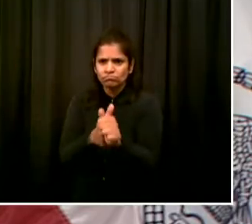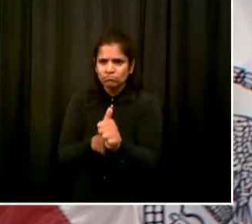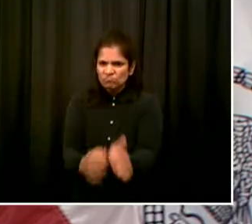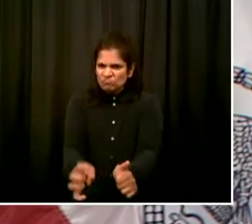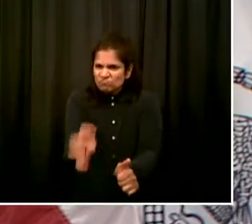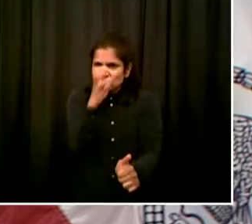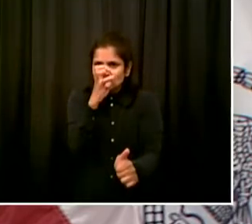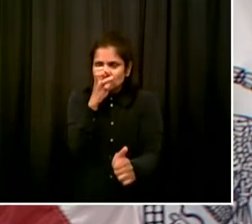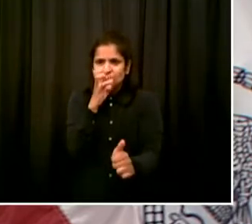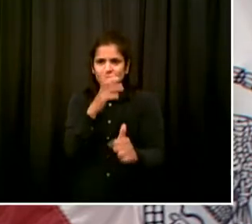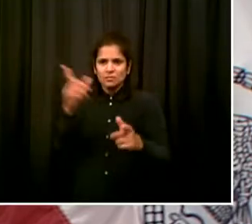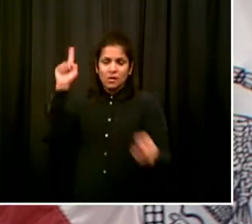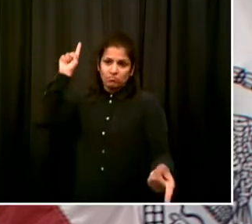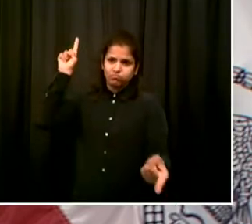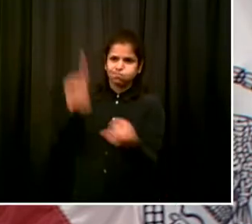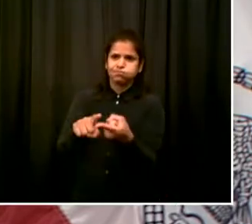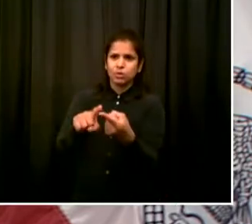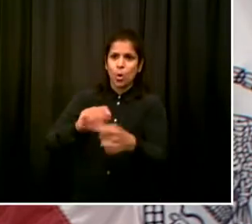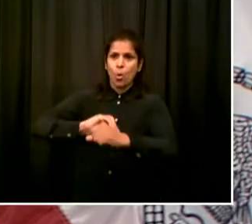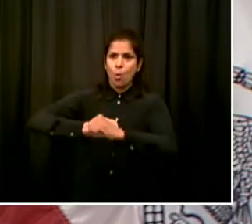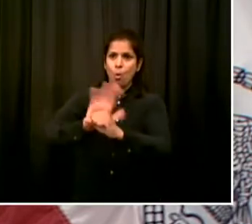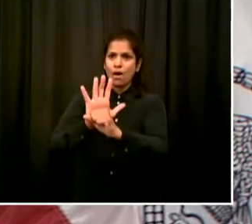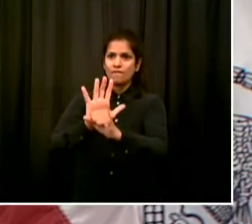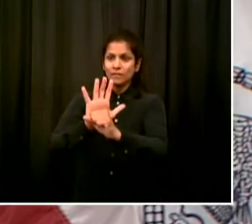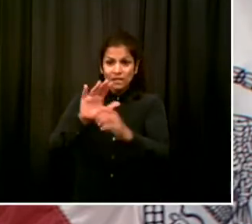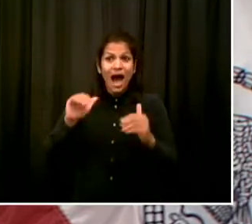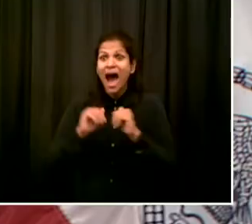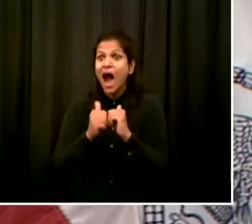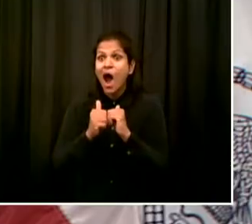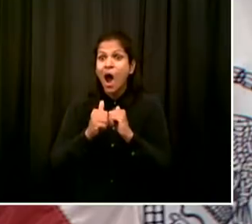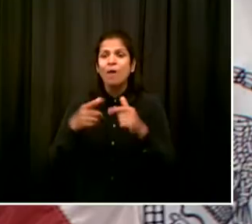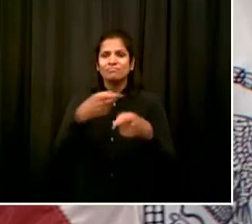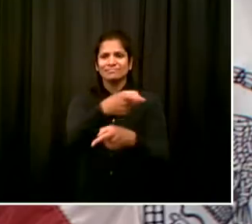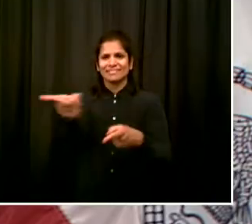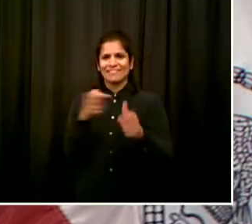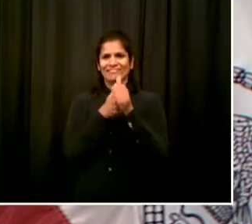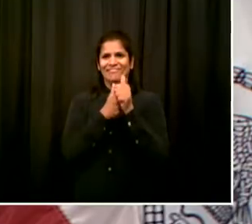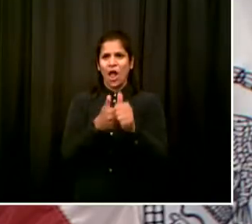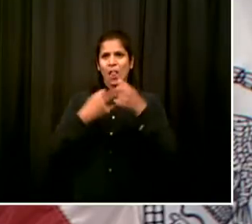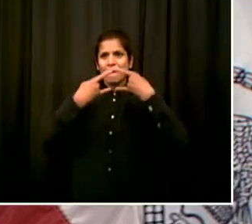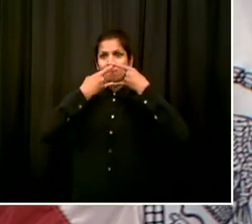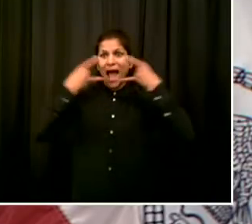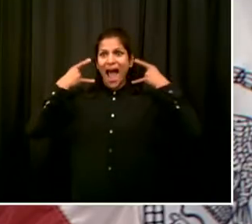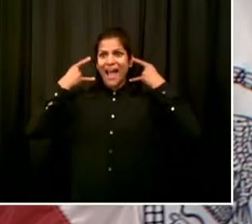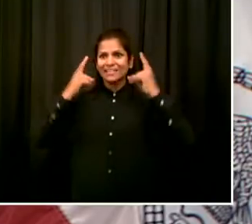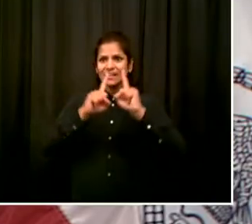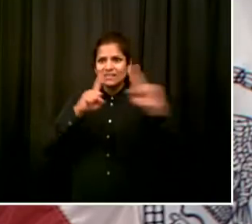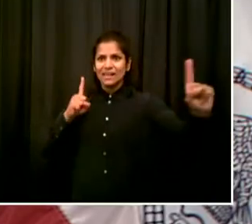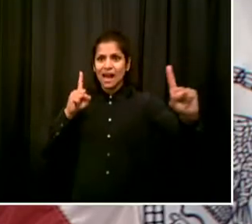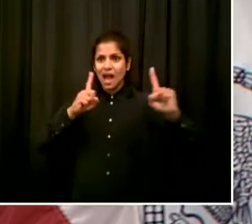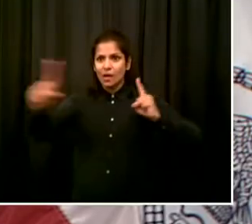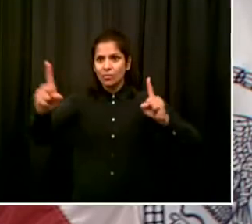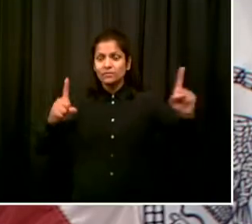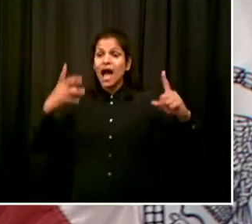PEOPLE SAFE. IT IS SO ECLAR THAT ETH MEASURES WE HAVE TAKEN TOGETHER WITH SOCIAL